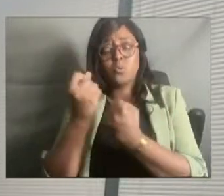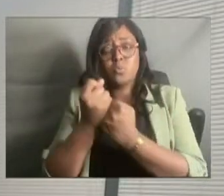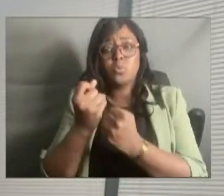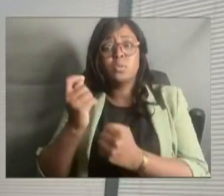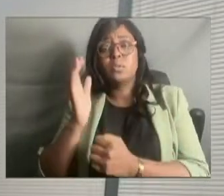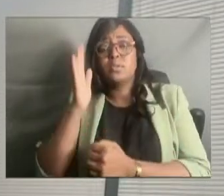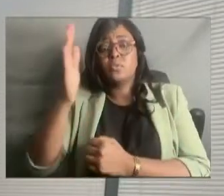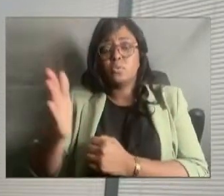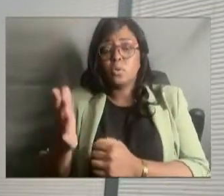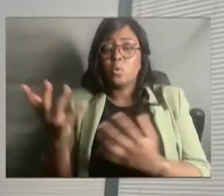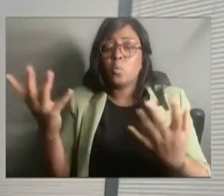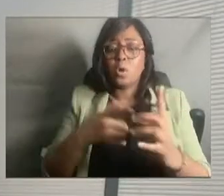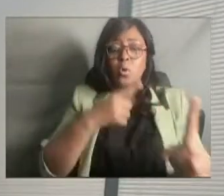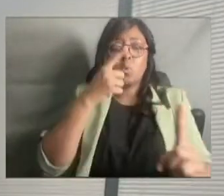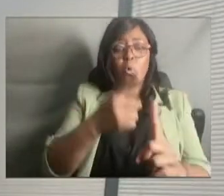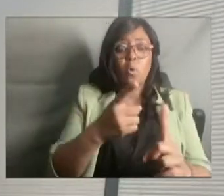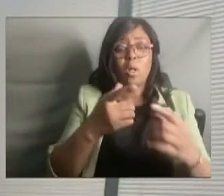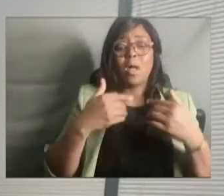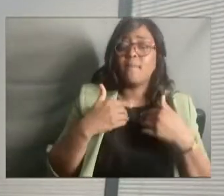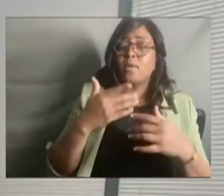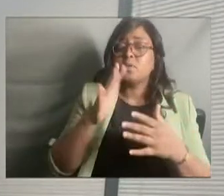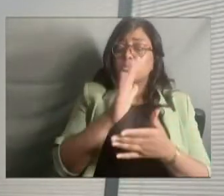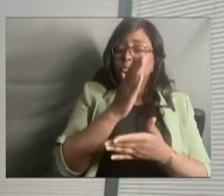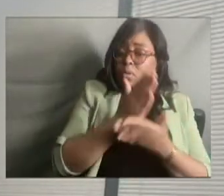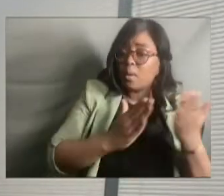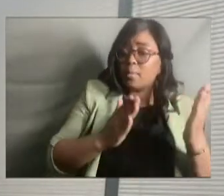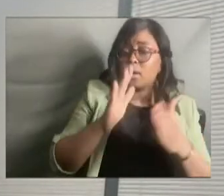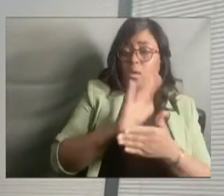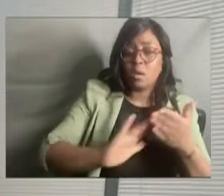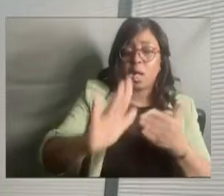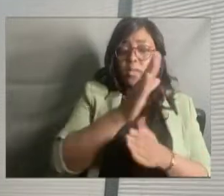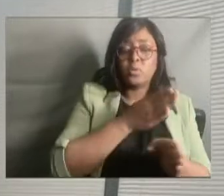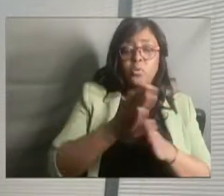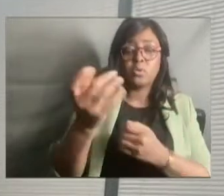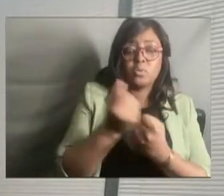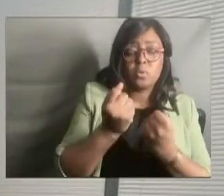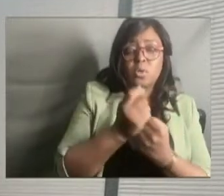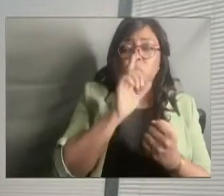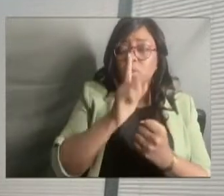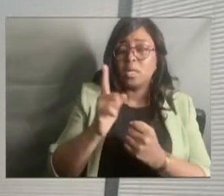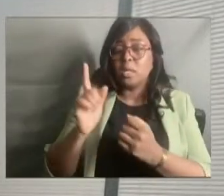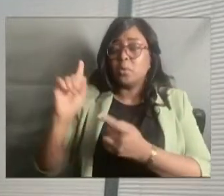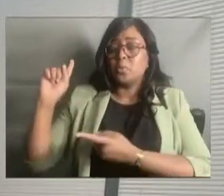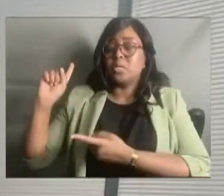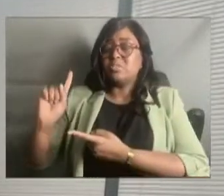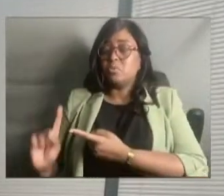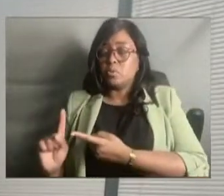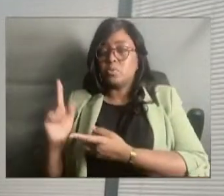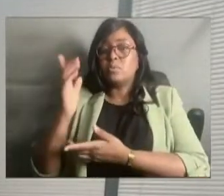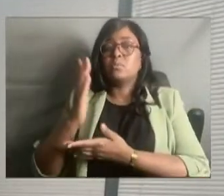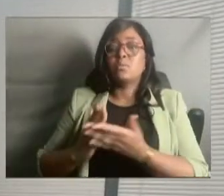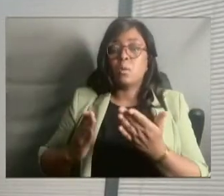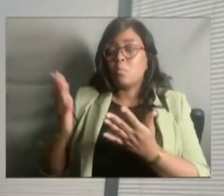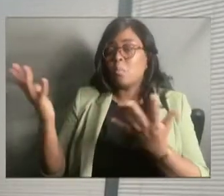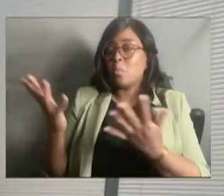supportive in the future. One of the goals of having some college and career support is to